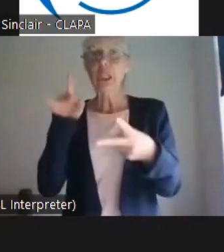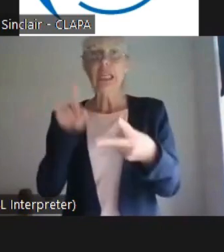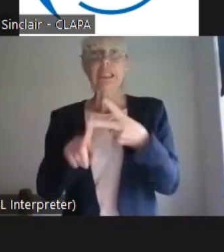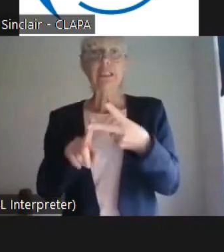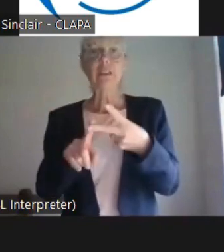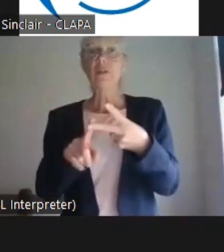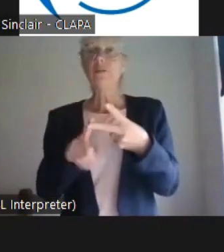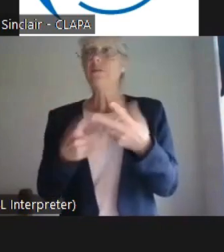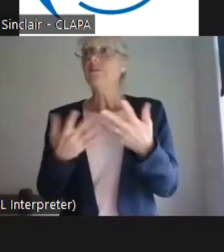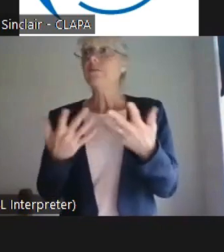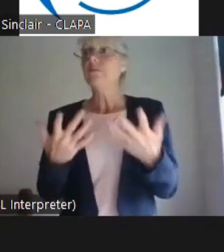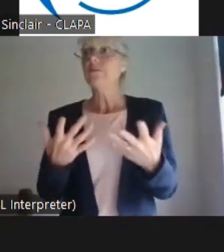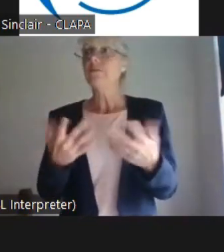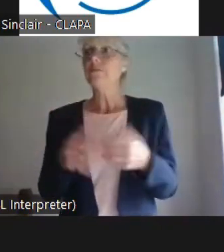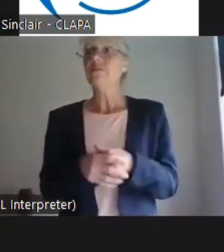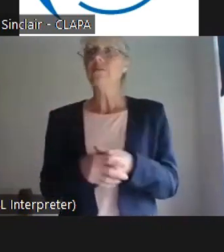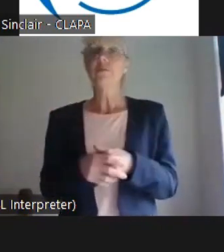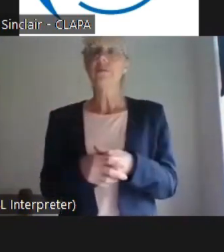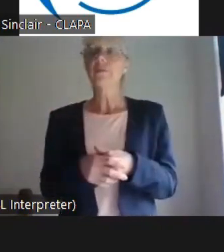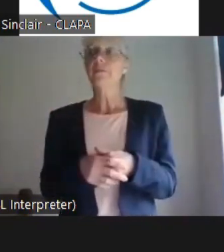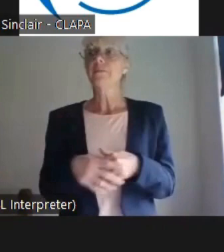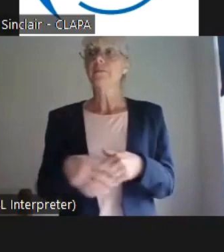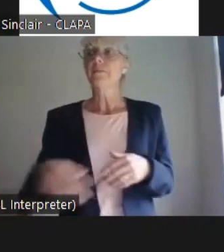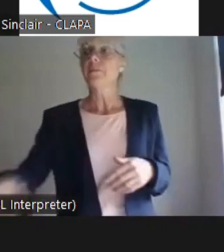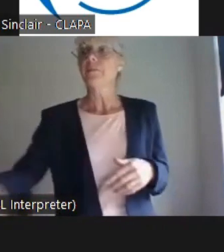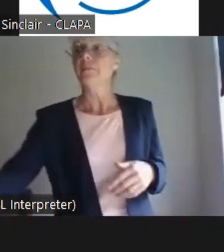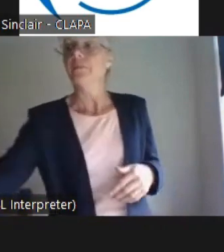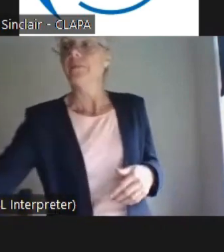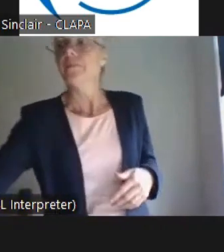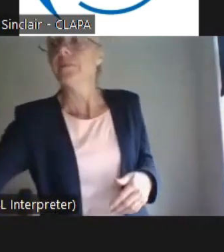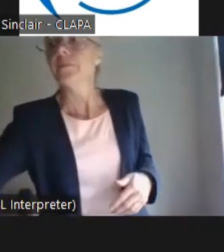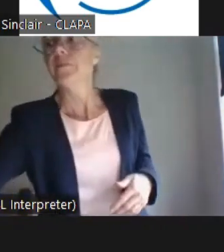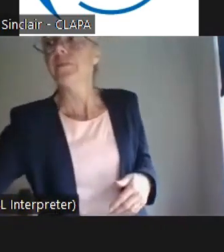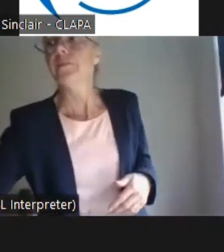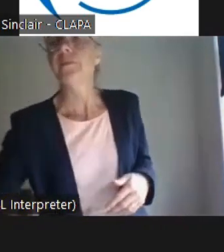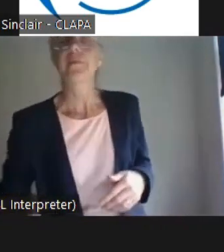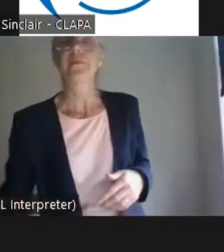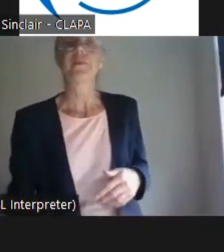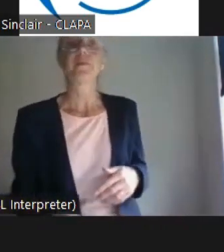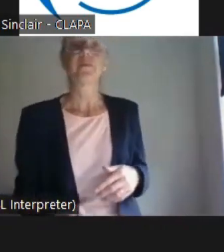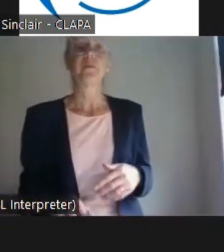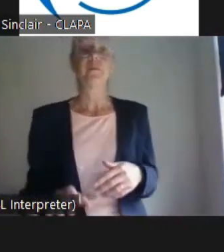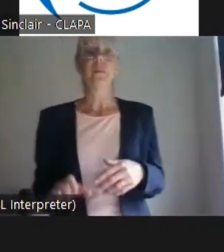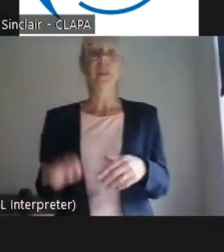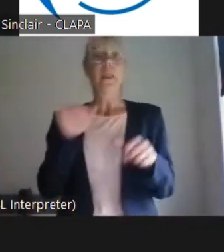I would um suggest that the the first route the best route would be to go for your GP